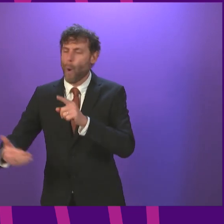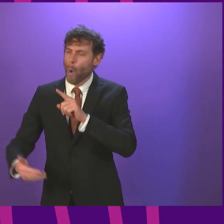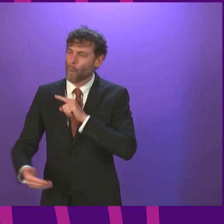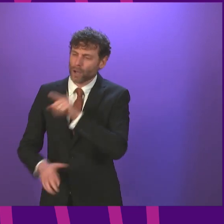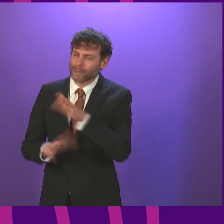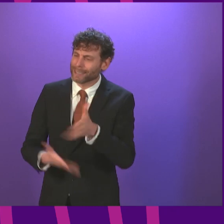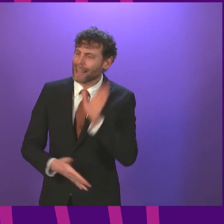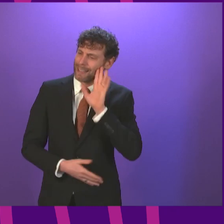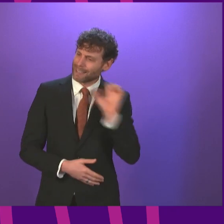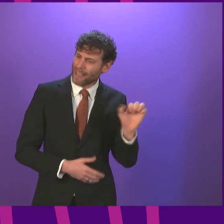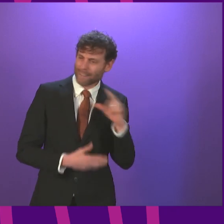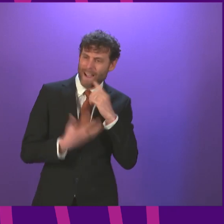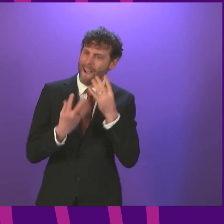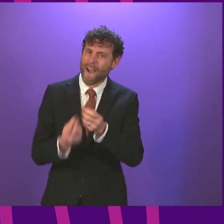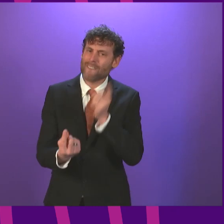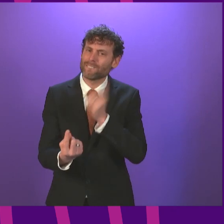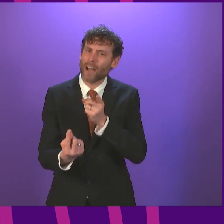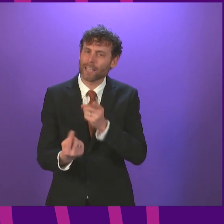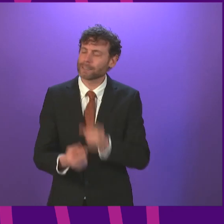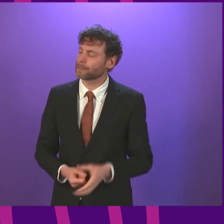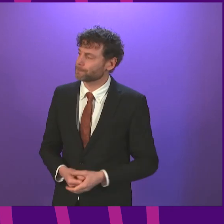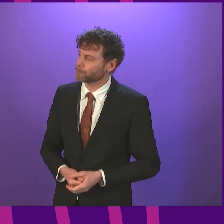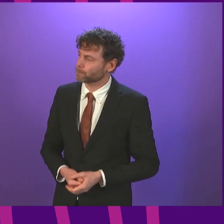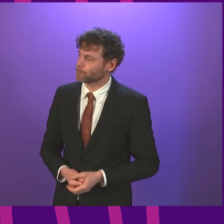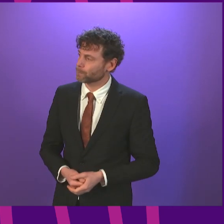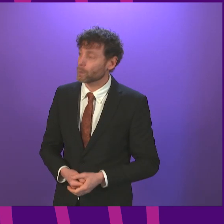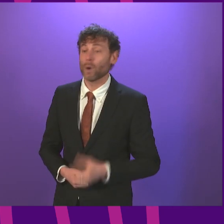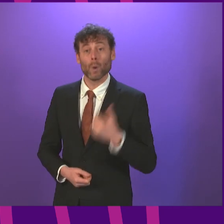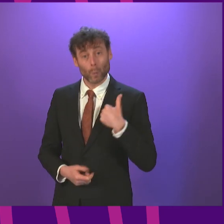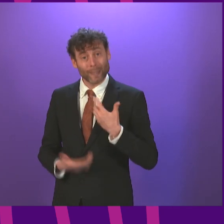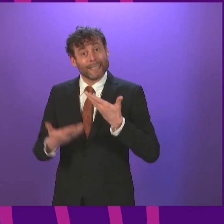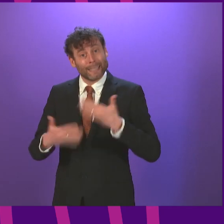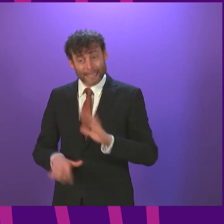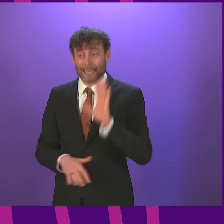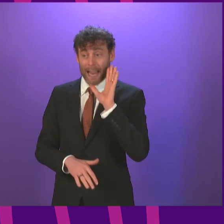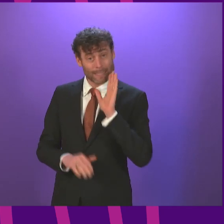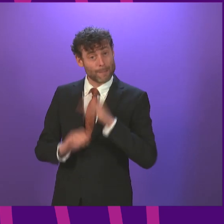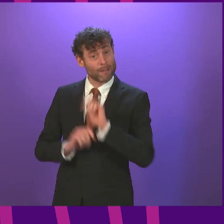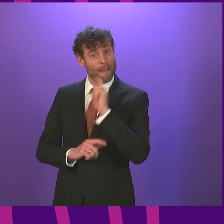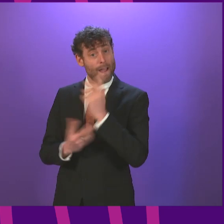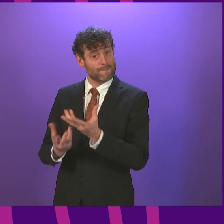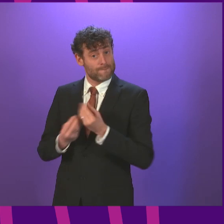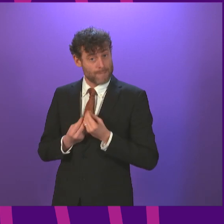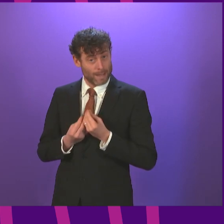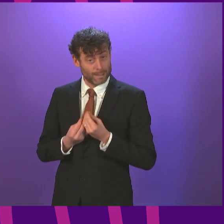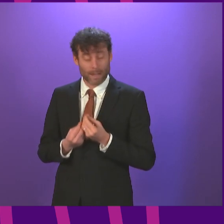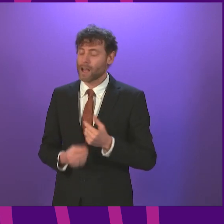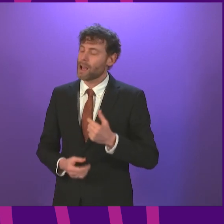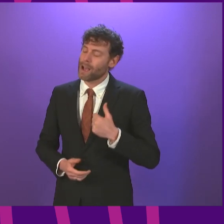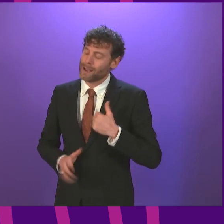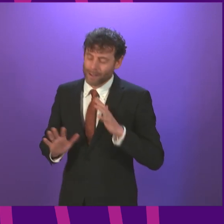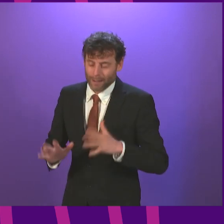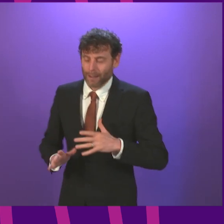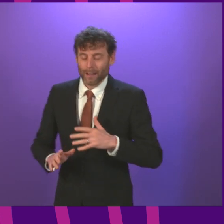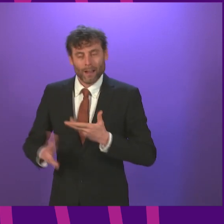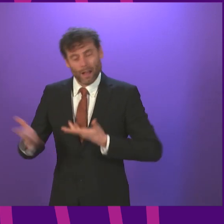The First Minister: We did listen to counsel. Lots has rightly been said about the ministerial code. I will not get into that, because another person